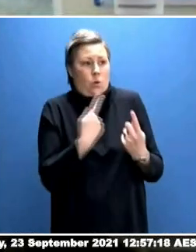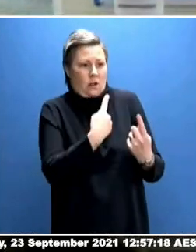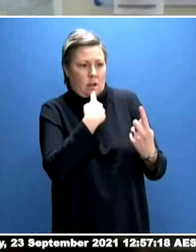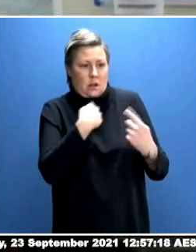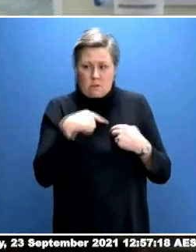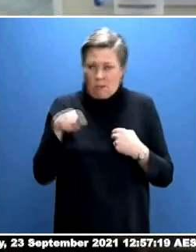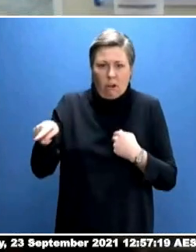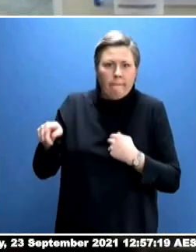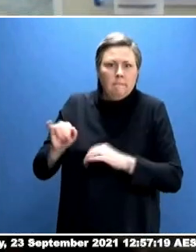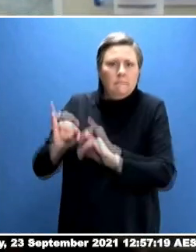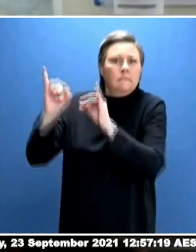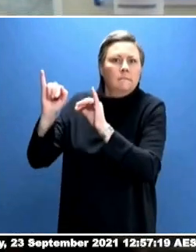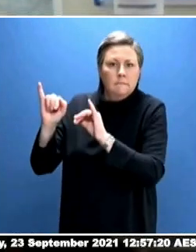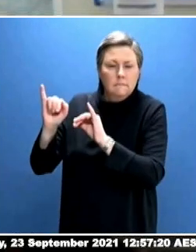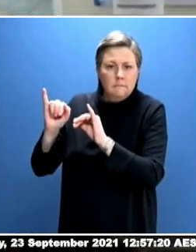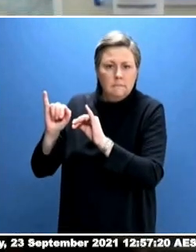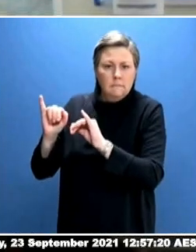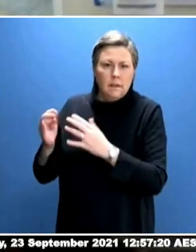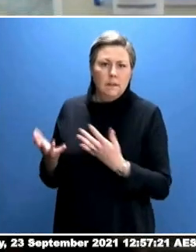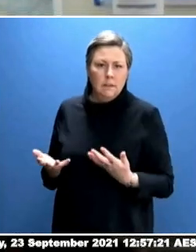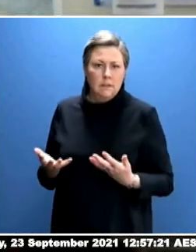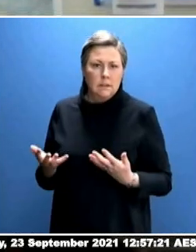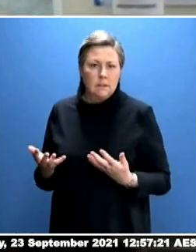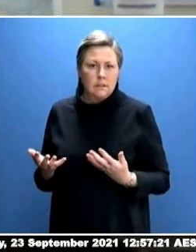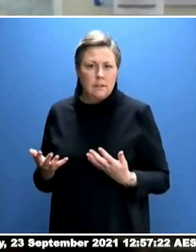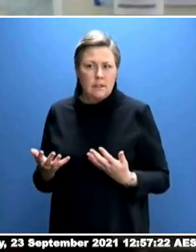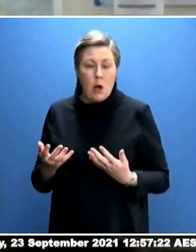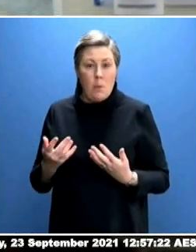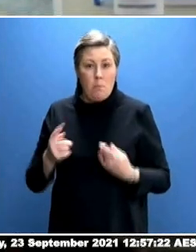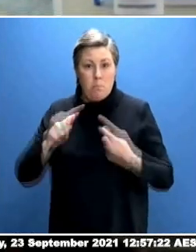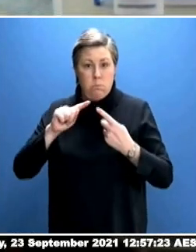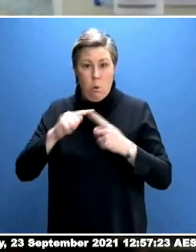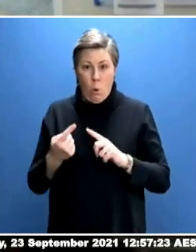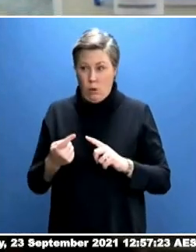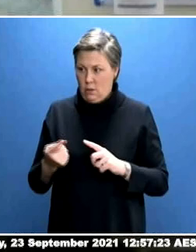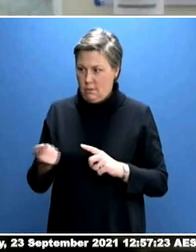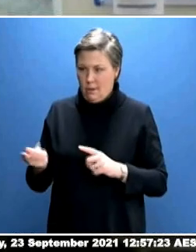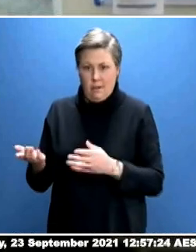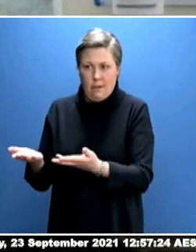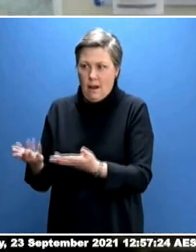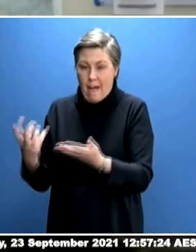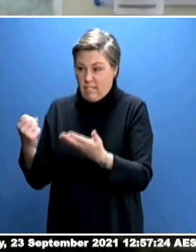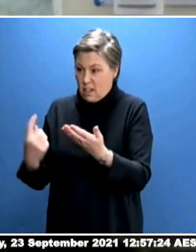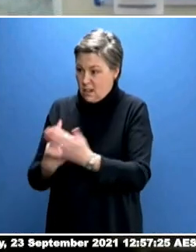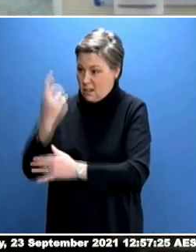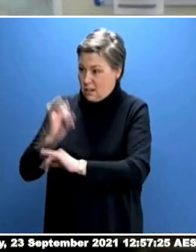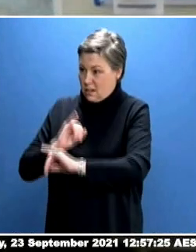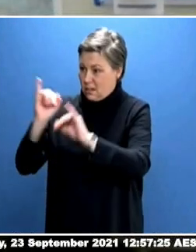Aboriginal community organisations. We have access to that information, we hear the problems.